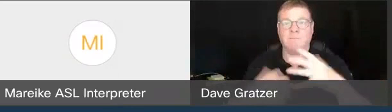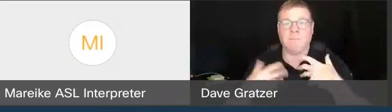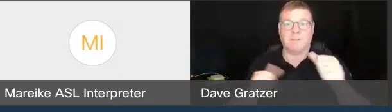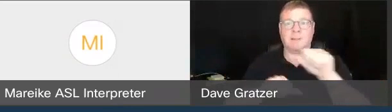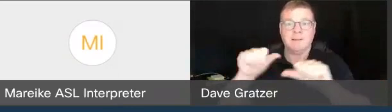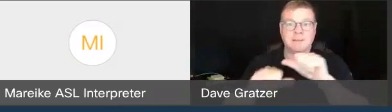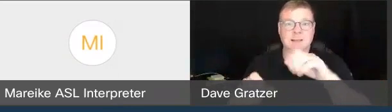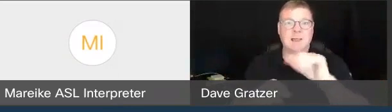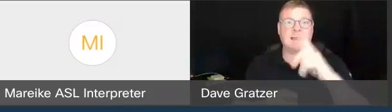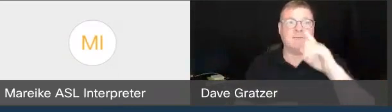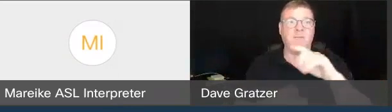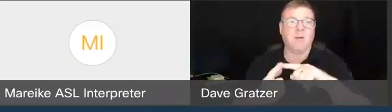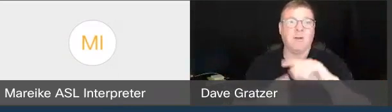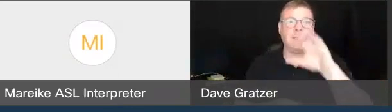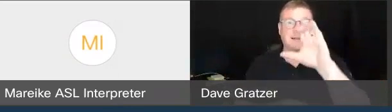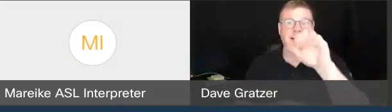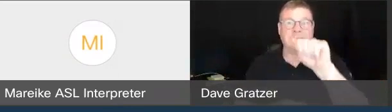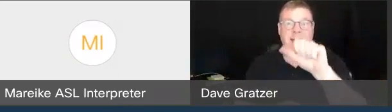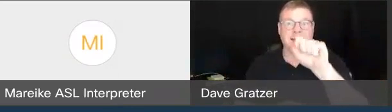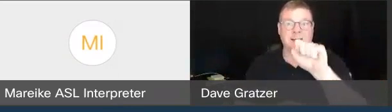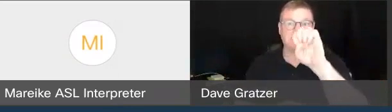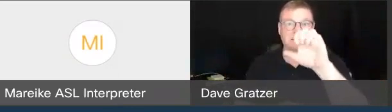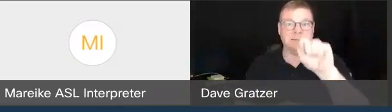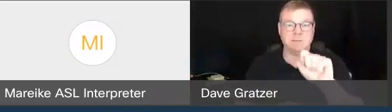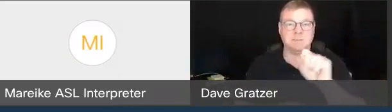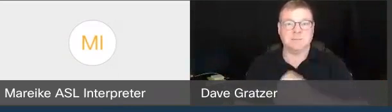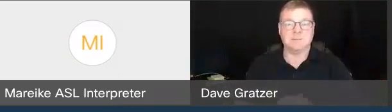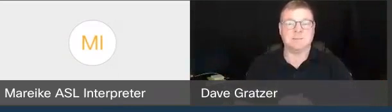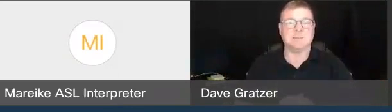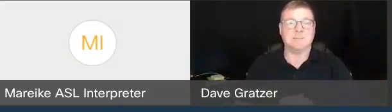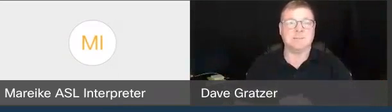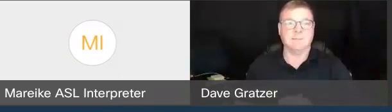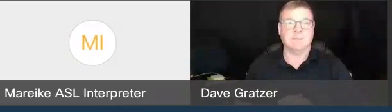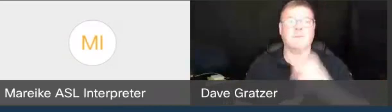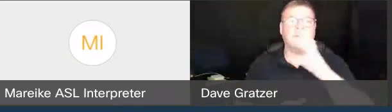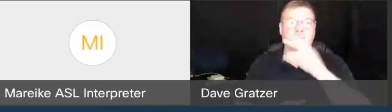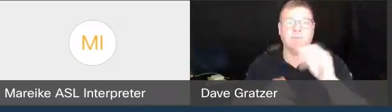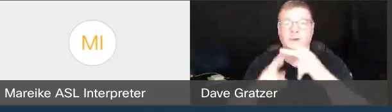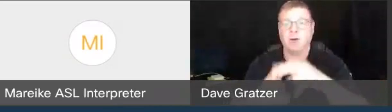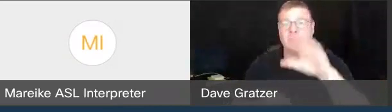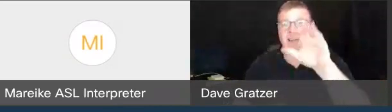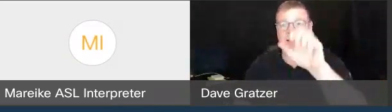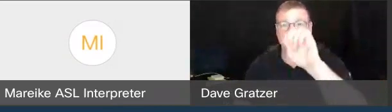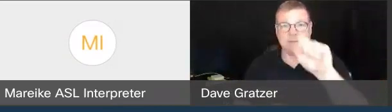Center for Alternative Sentencing and Employment Services also known as CASES in New York City.